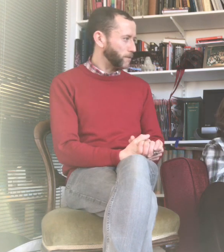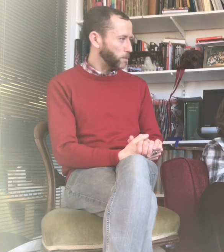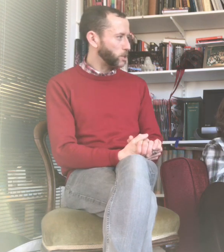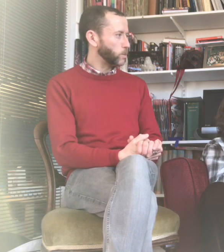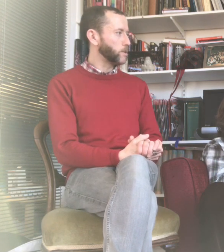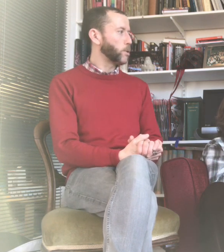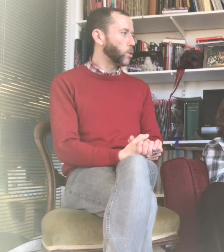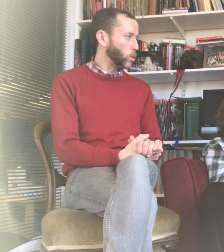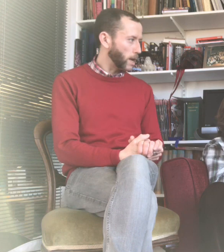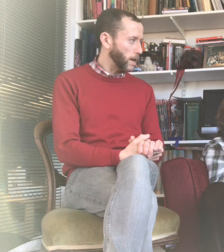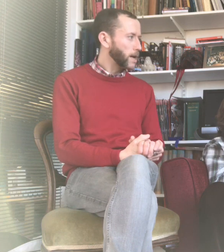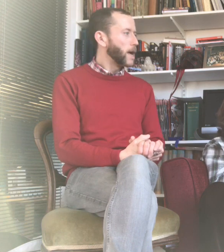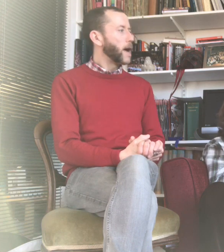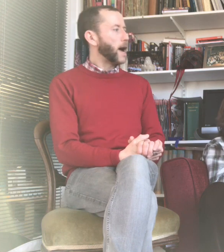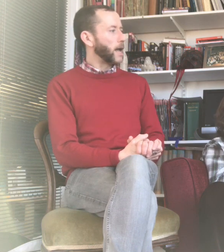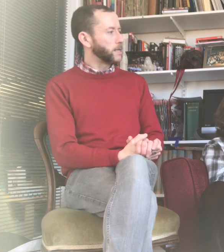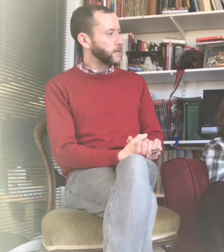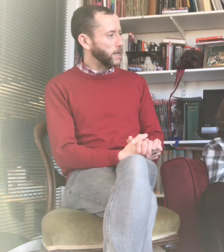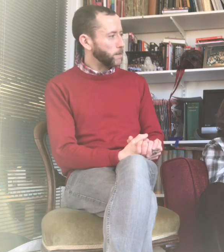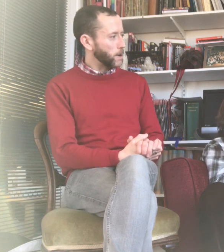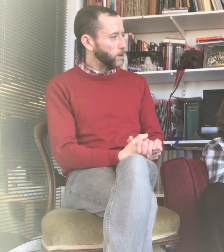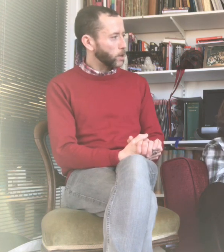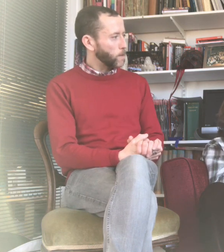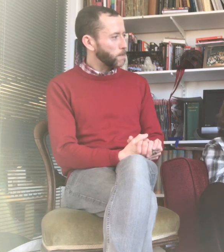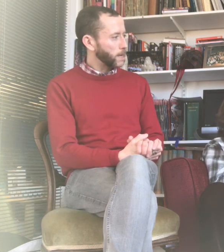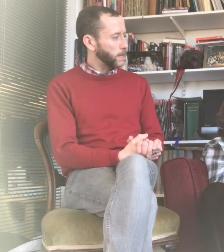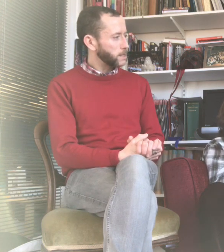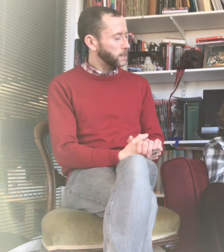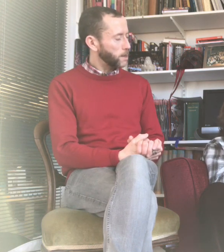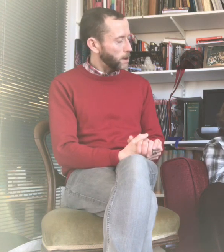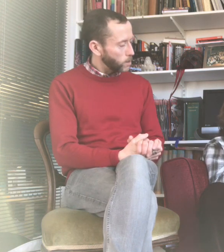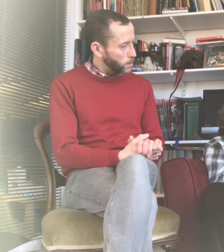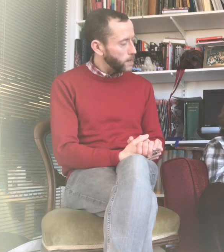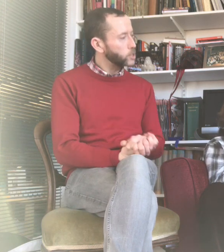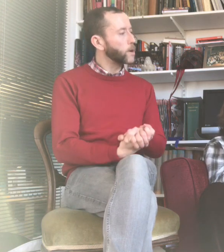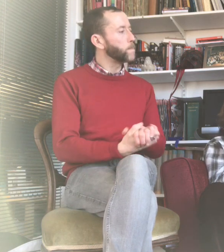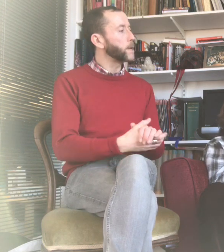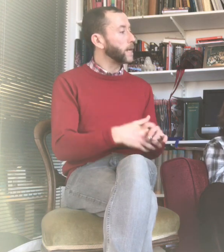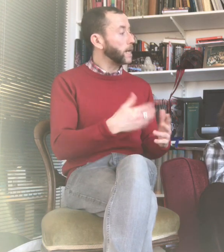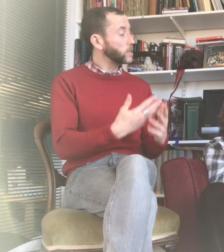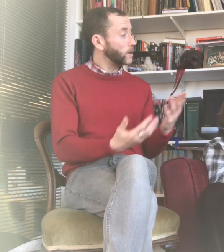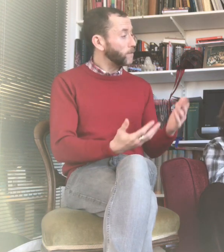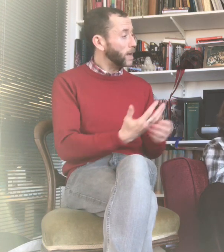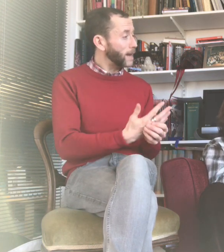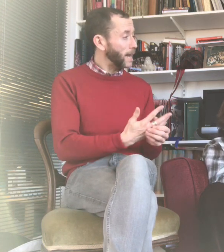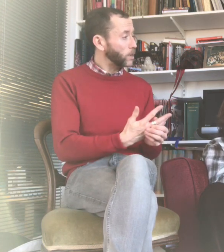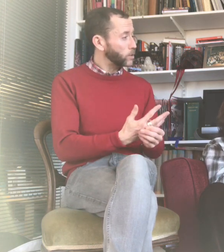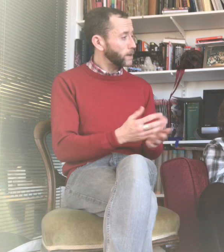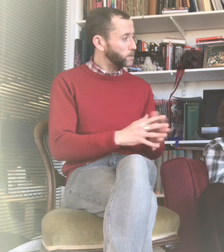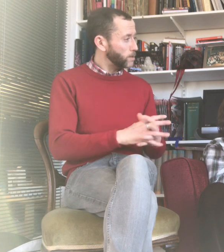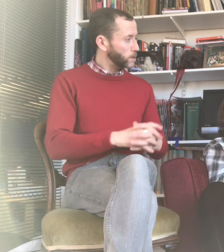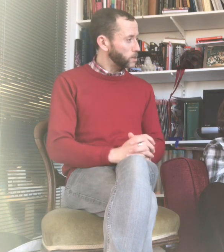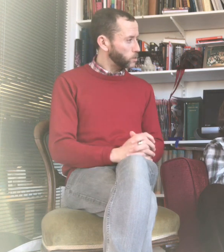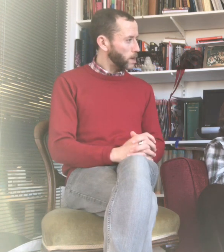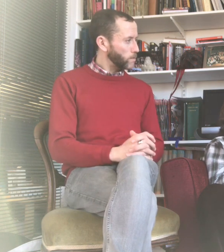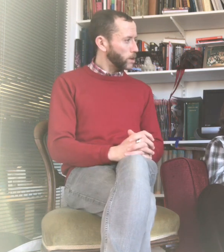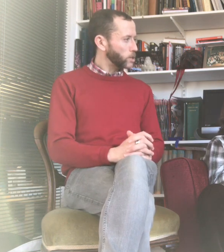Deaf community with Paula (at Deafinitely Theatre) and the American Deaf Theatre company. Any other experiences as well in regards to